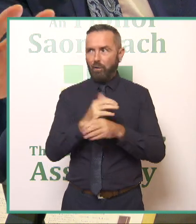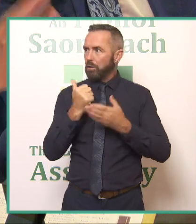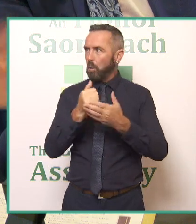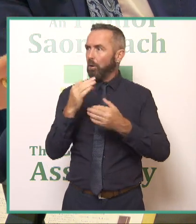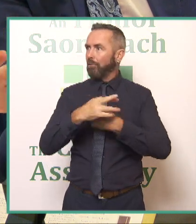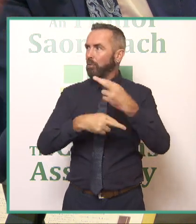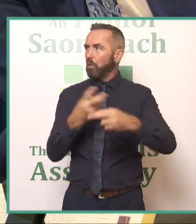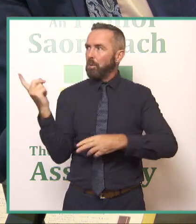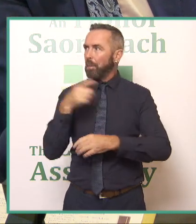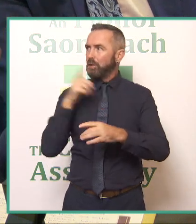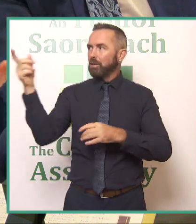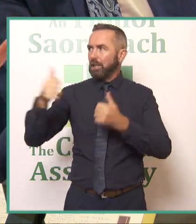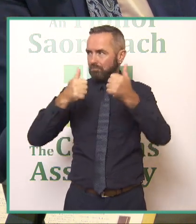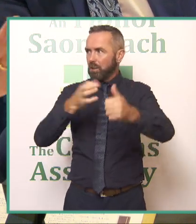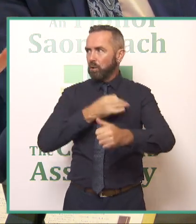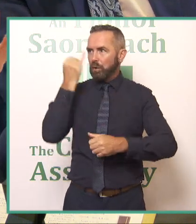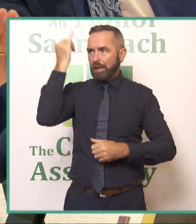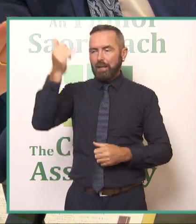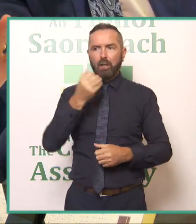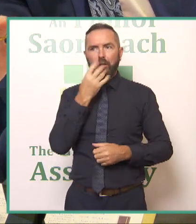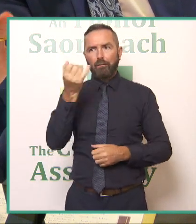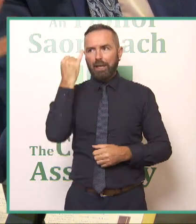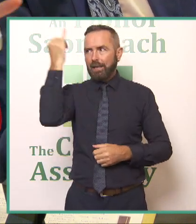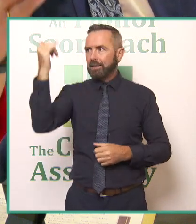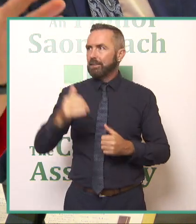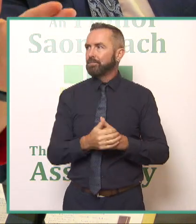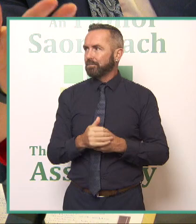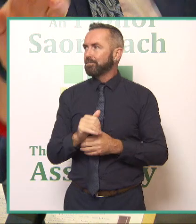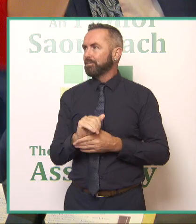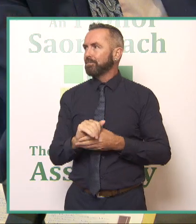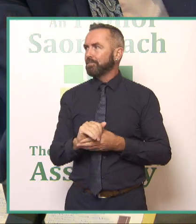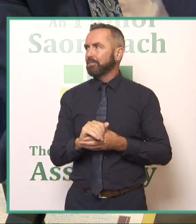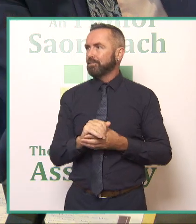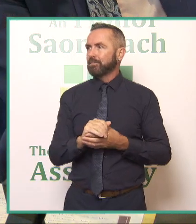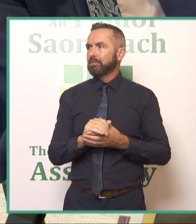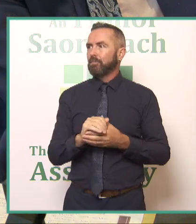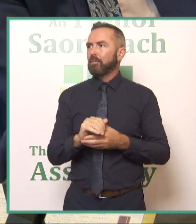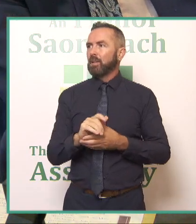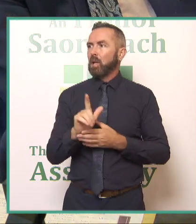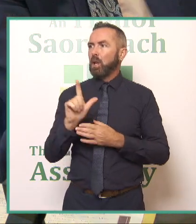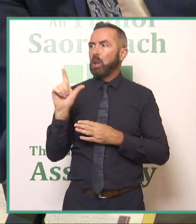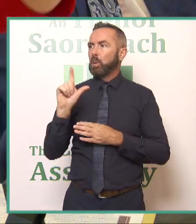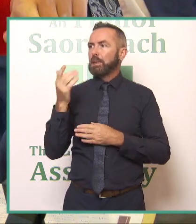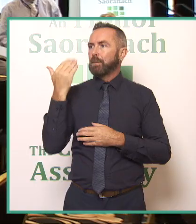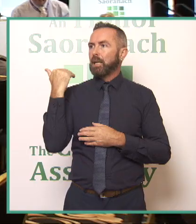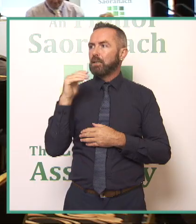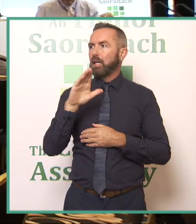let's come back to that I think it's a great idea a lovely idea um a longevity to the assembly Louise is behind you in table seven Connor Thank you